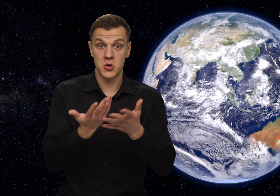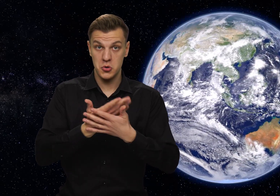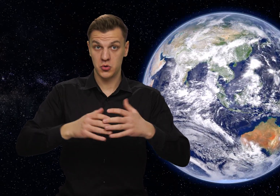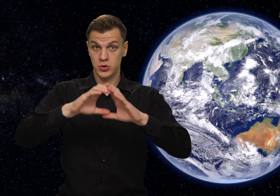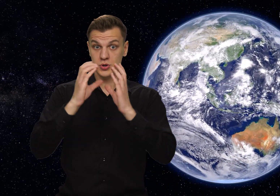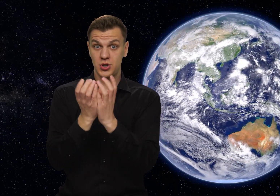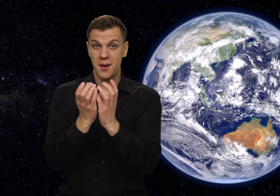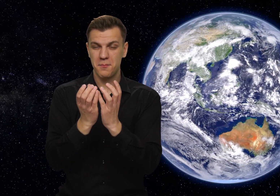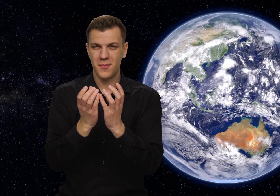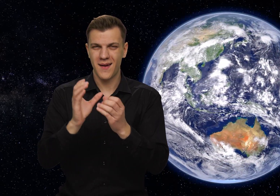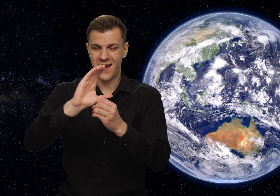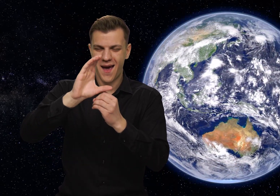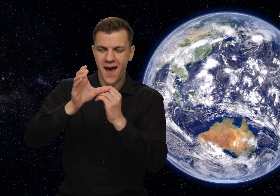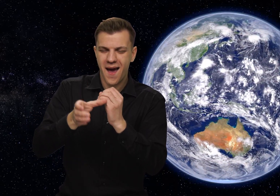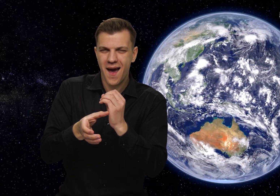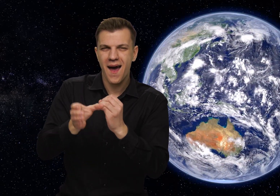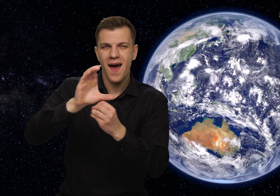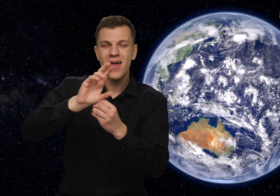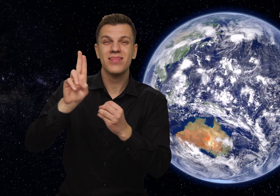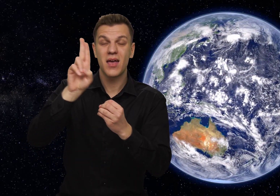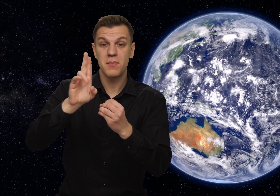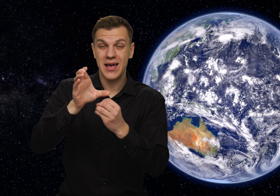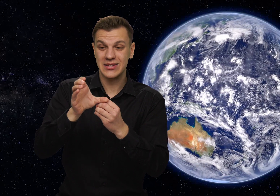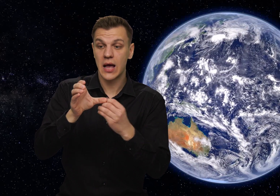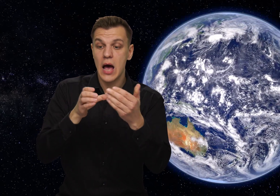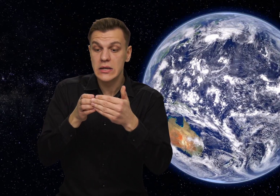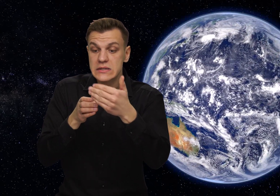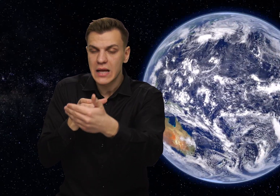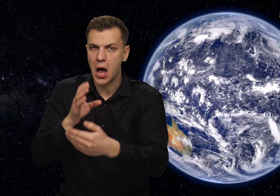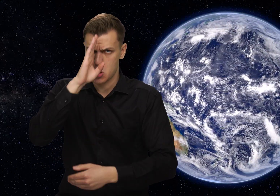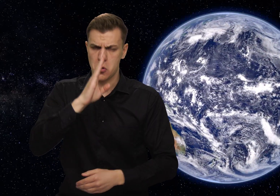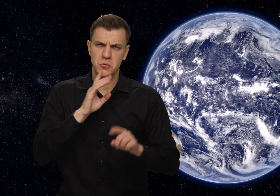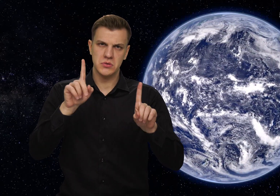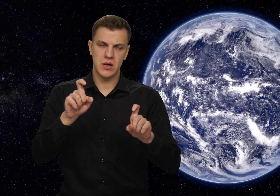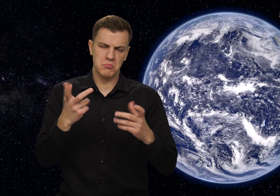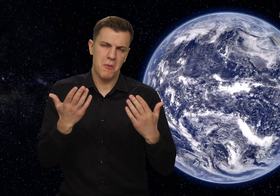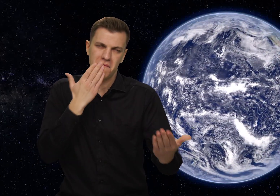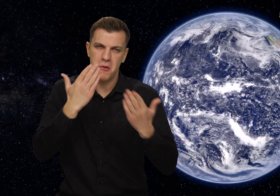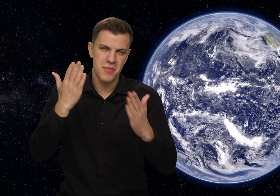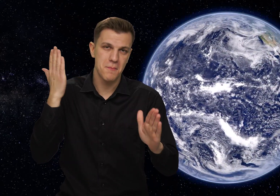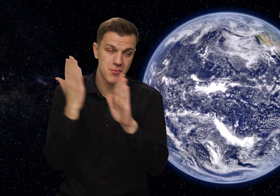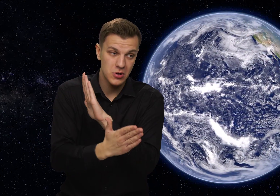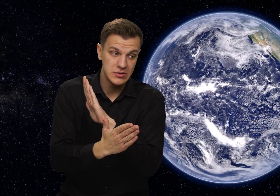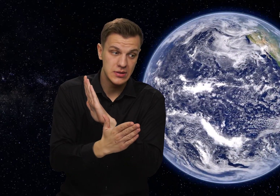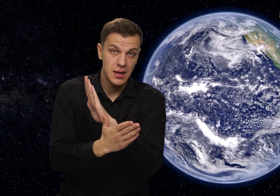That where the earth's atmosphere ends Earth's atmosphere, and the vacuum begins.